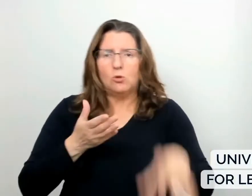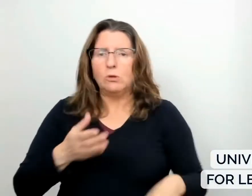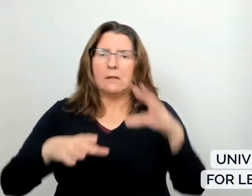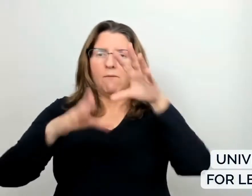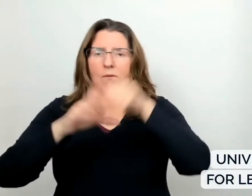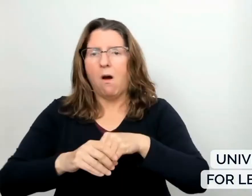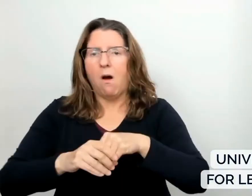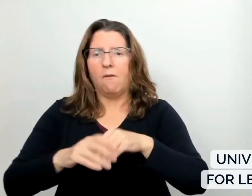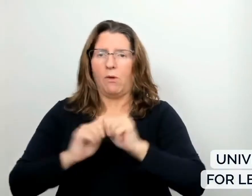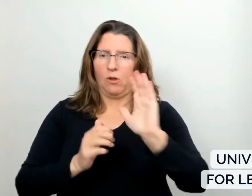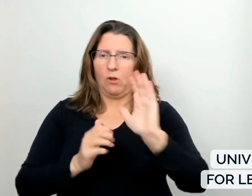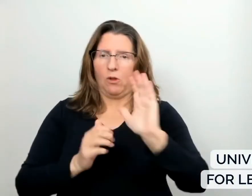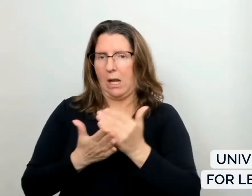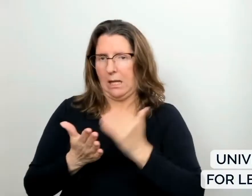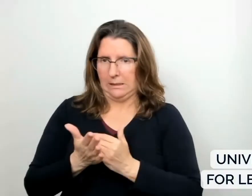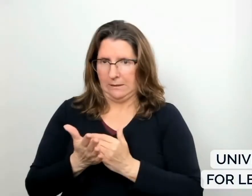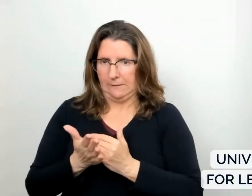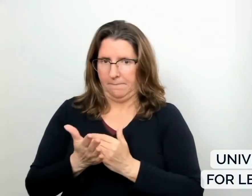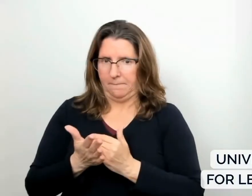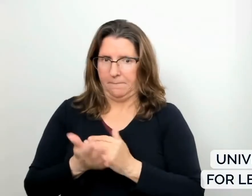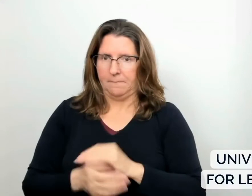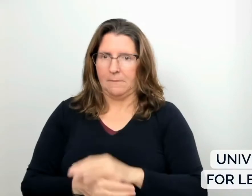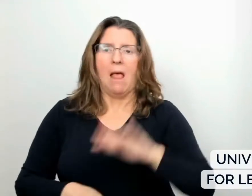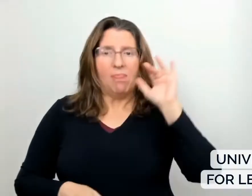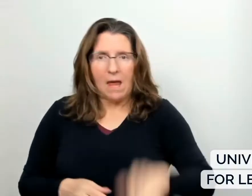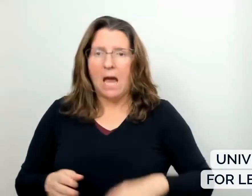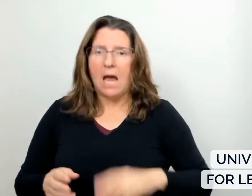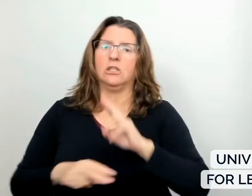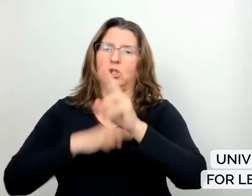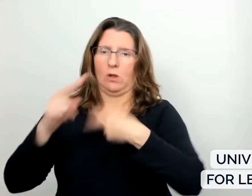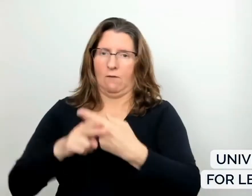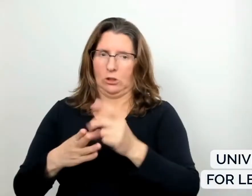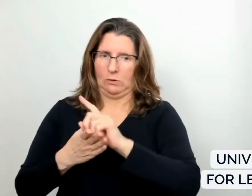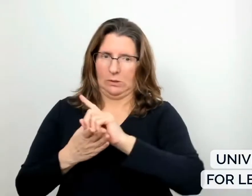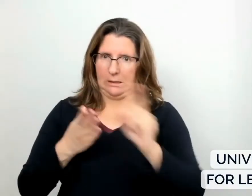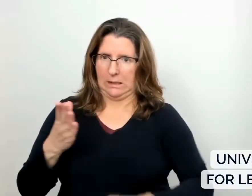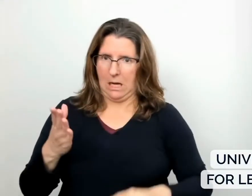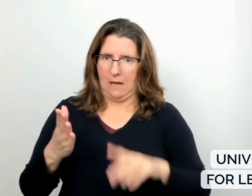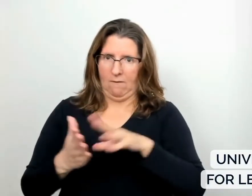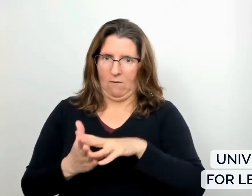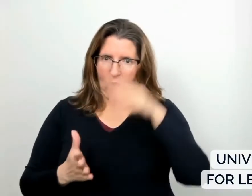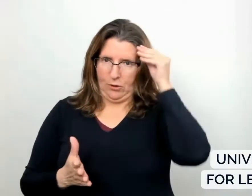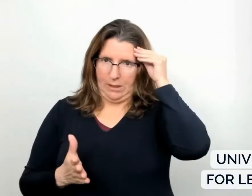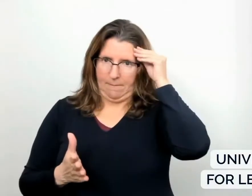to encourage the students' engagement in the learning. That's Universal Design for Learning.